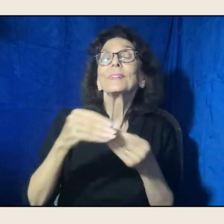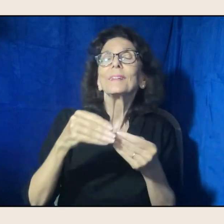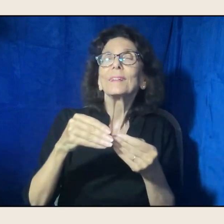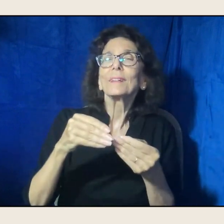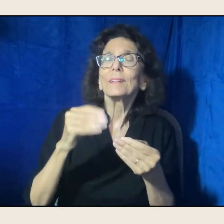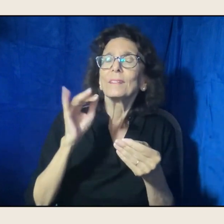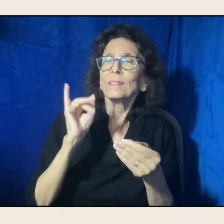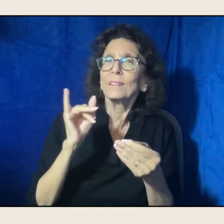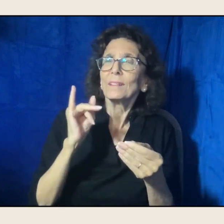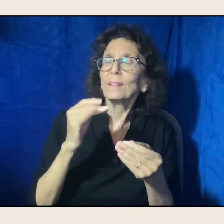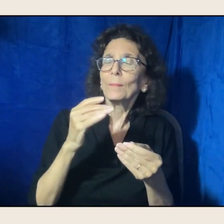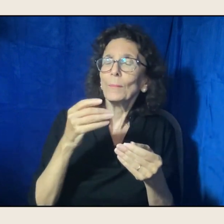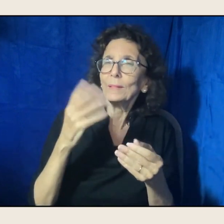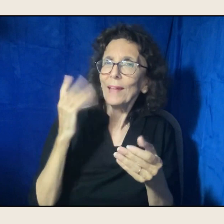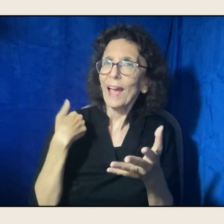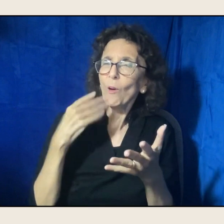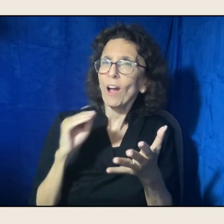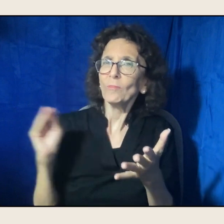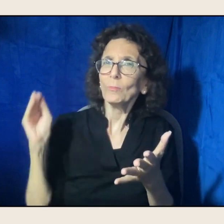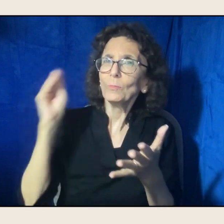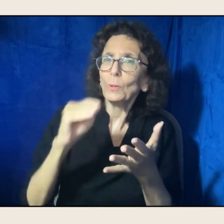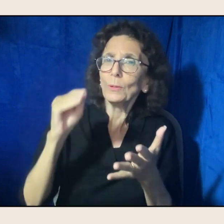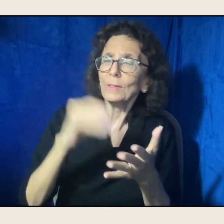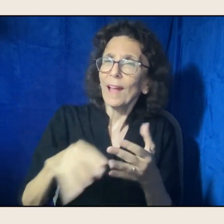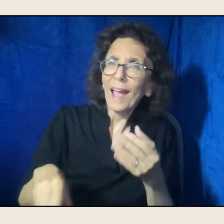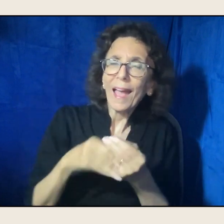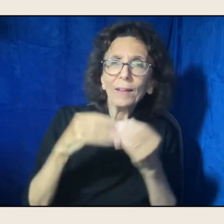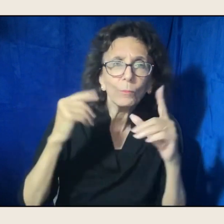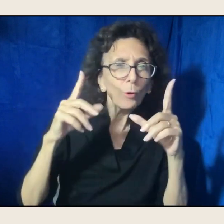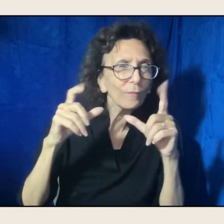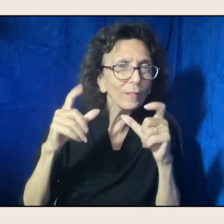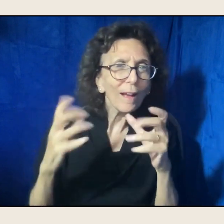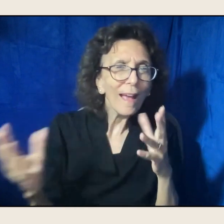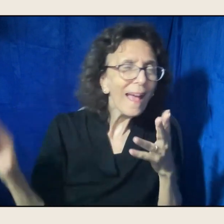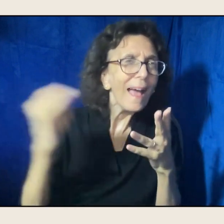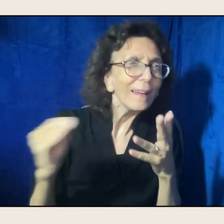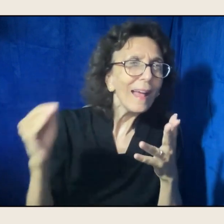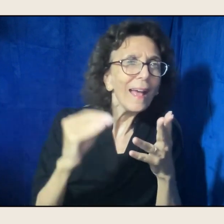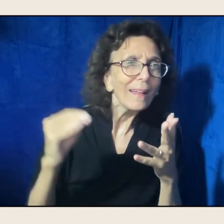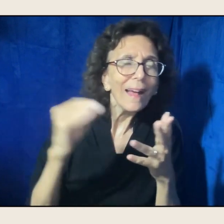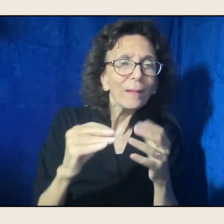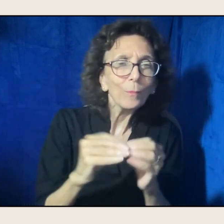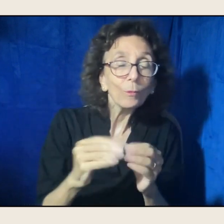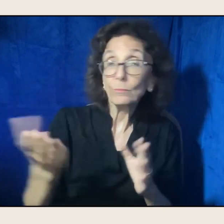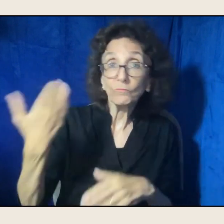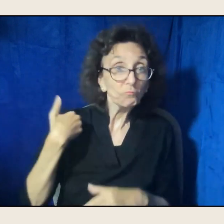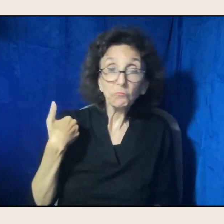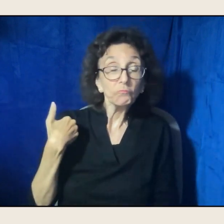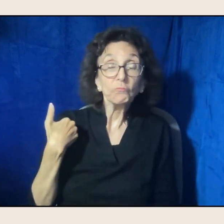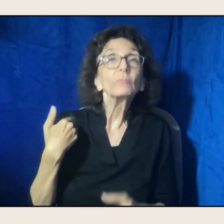in my work a lot more. That's not something I used to do. And now I find there are spaces,